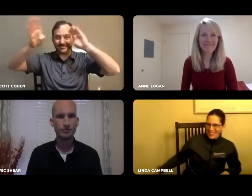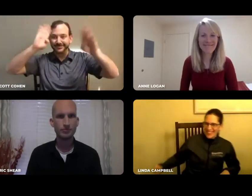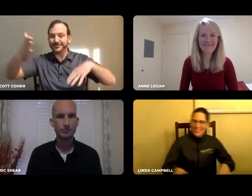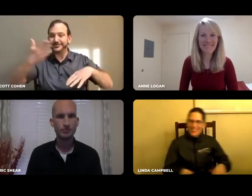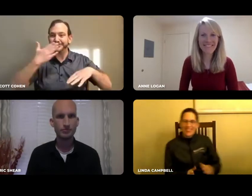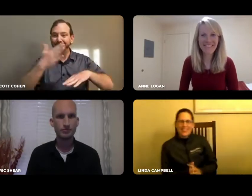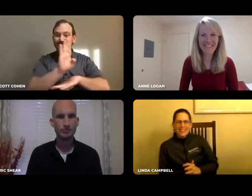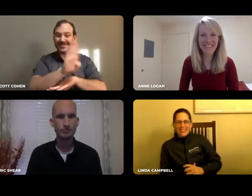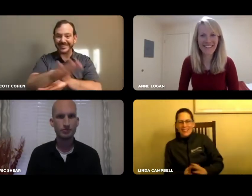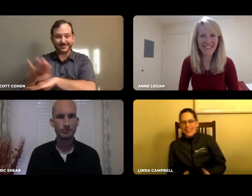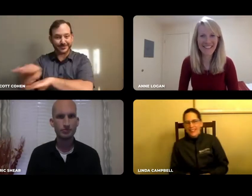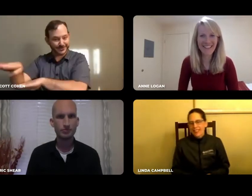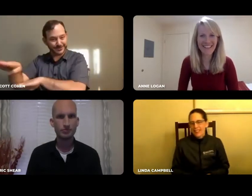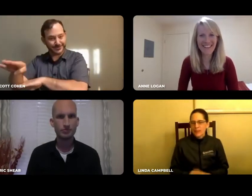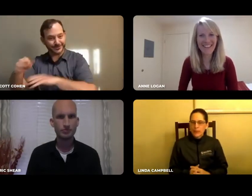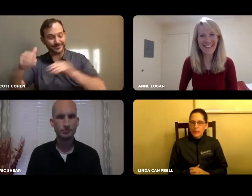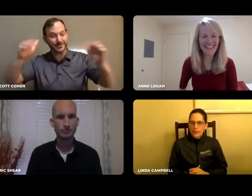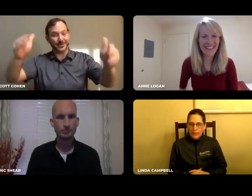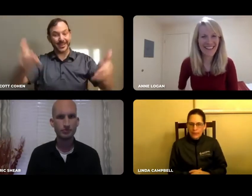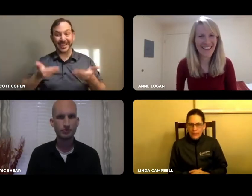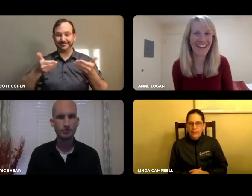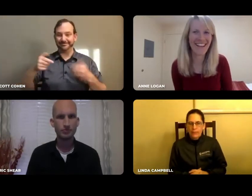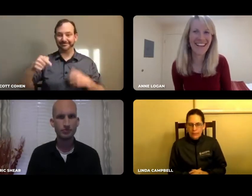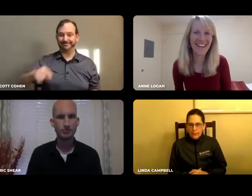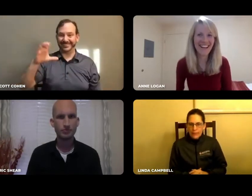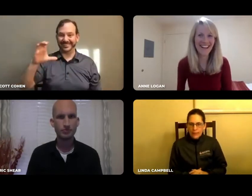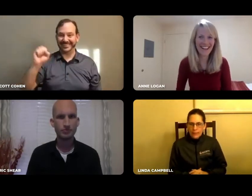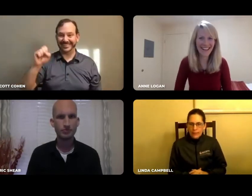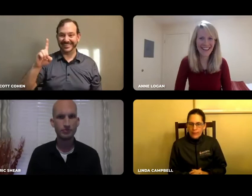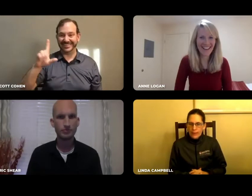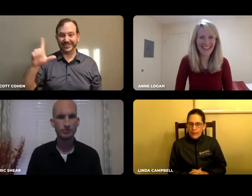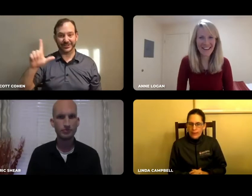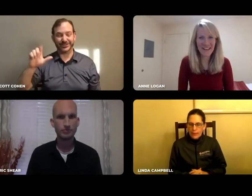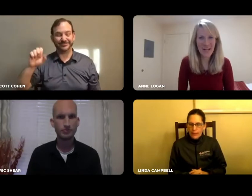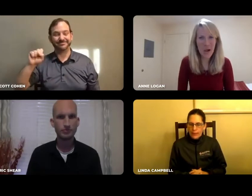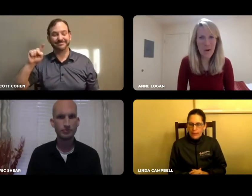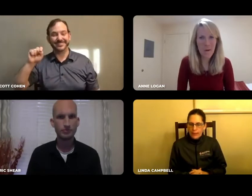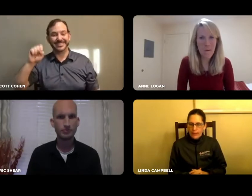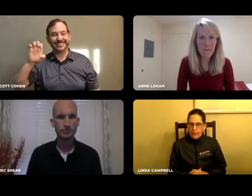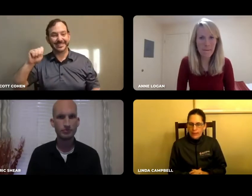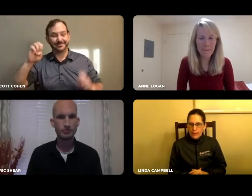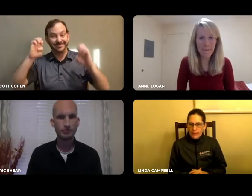Good evening! Welcome to CSD Learns STEM education Webinar